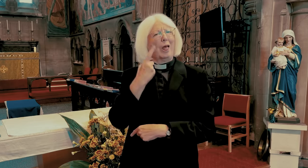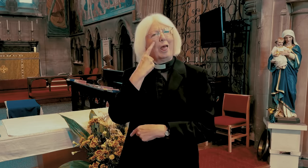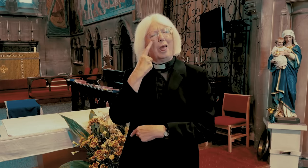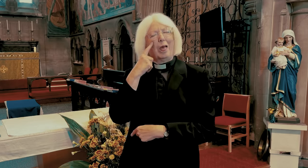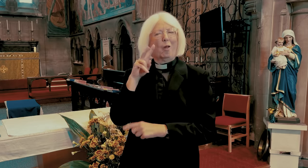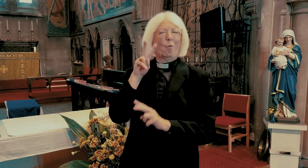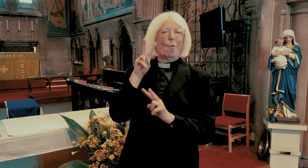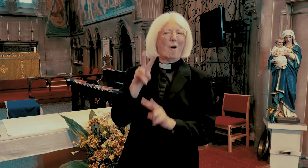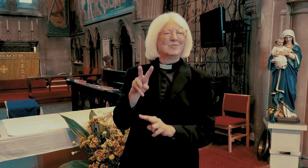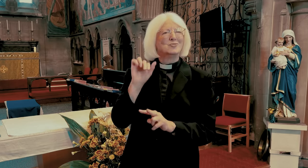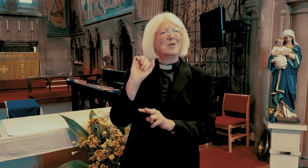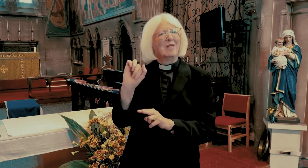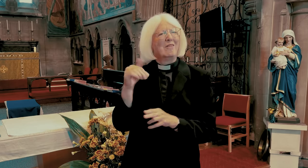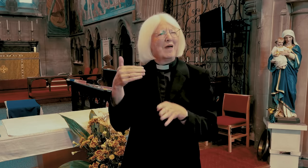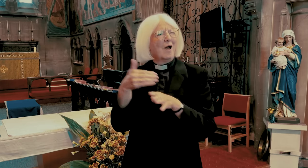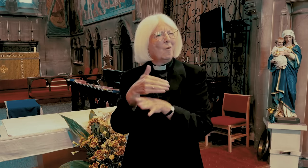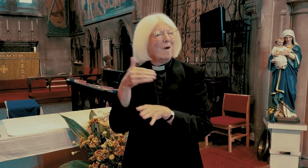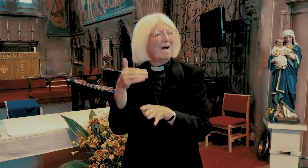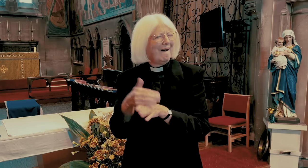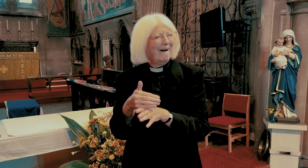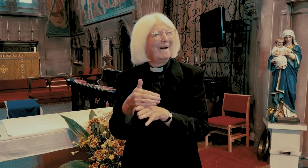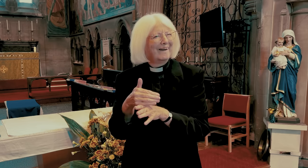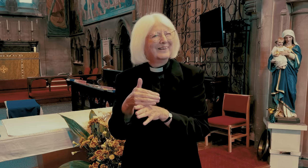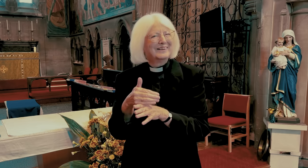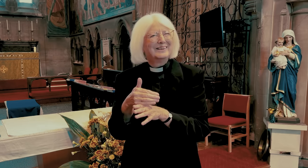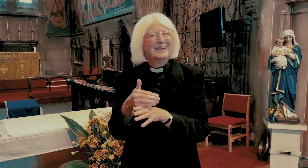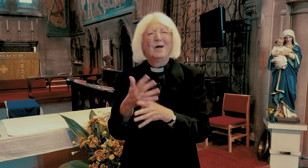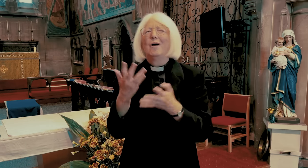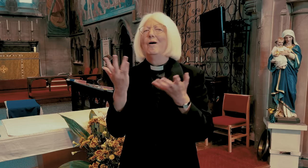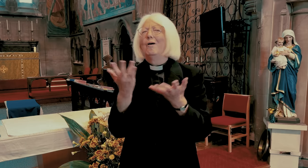In this next clip, we'll see the team at work in Birmingham.